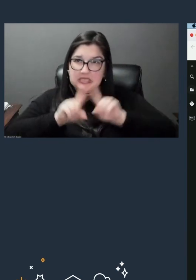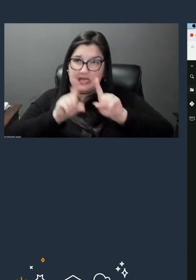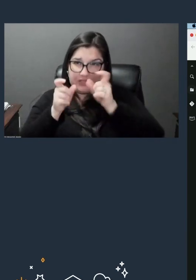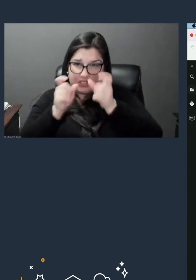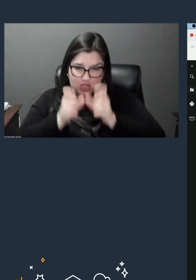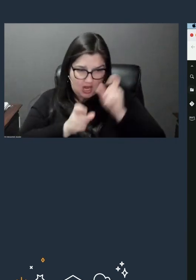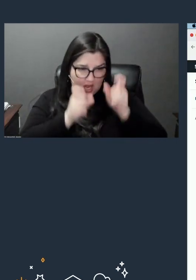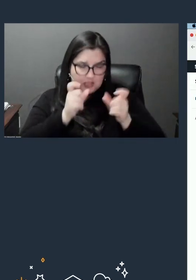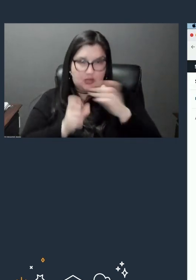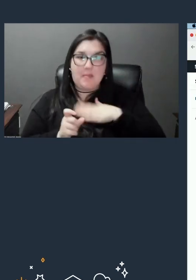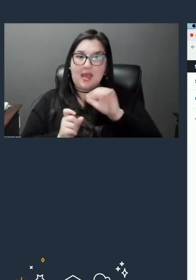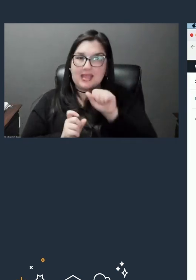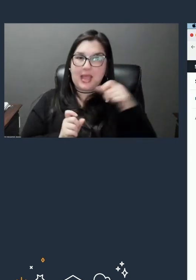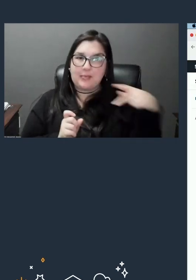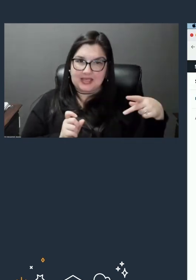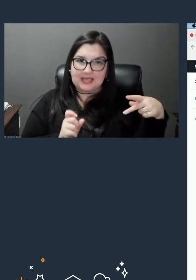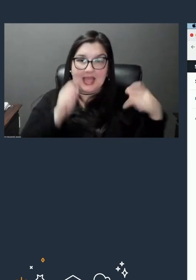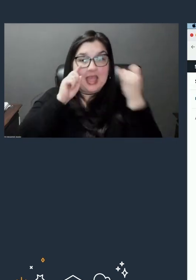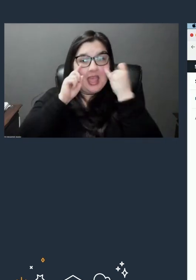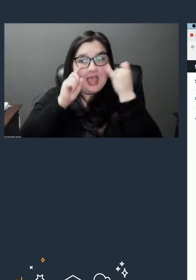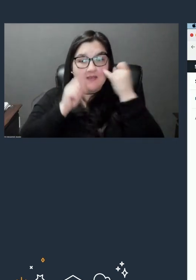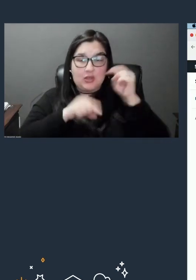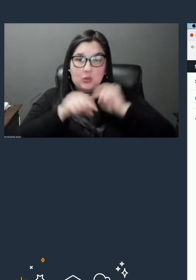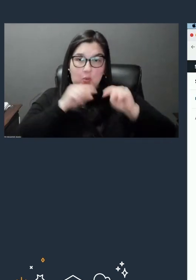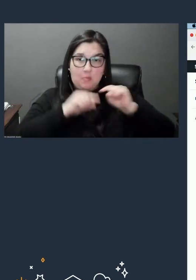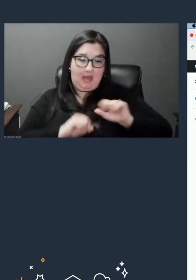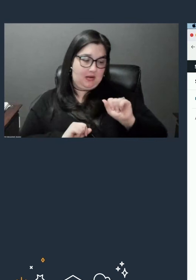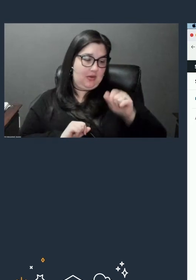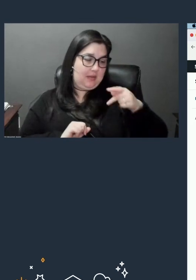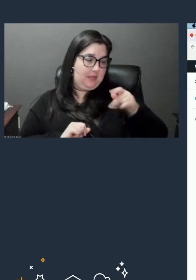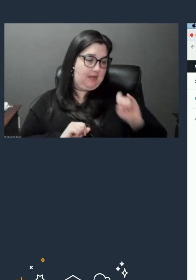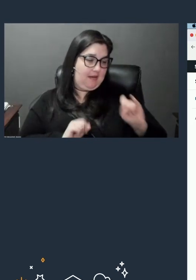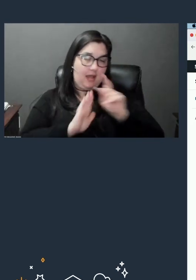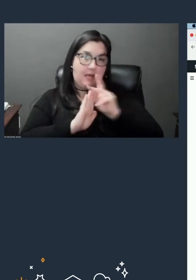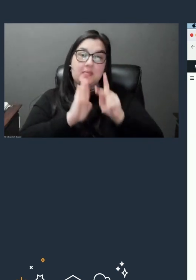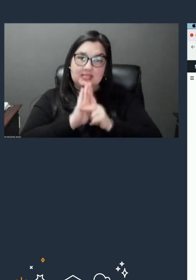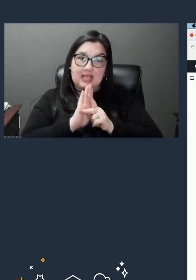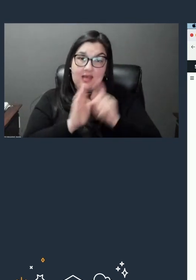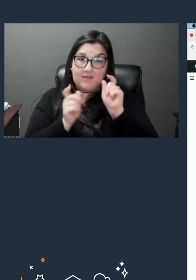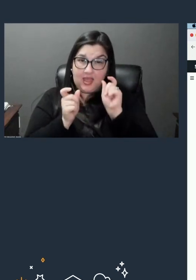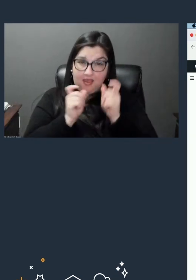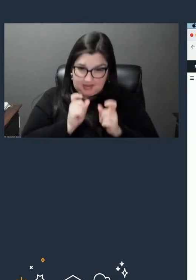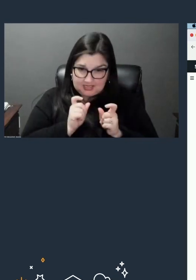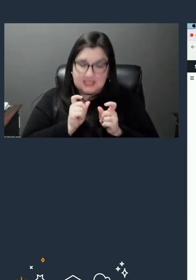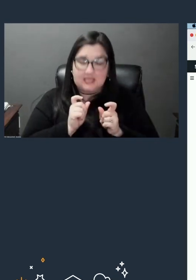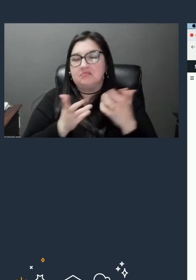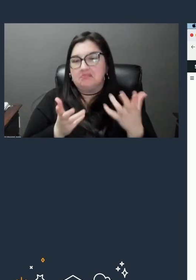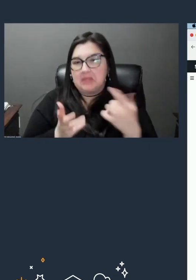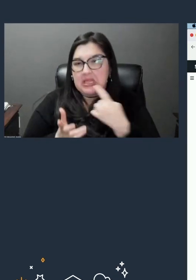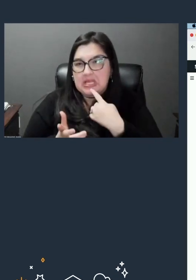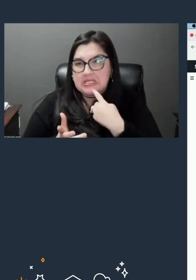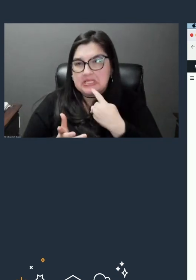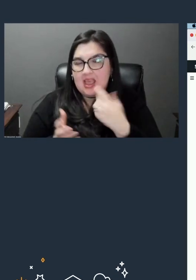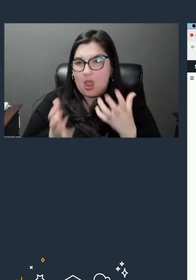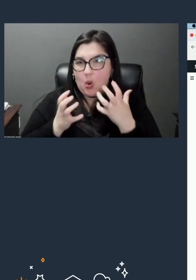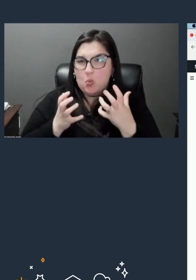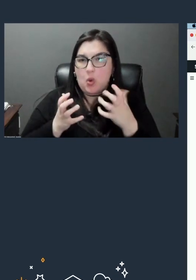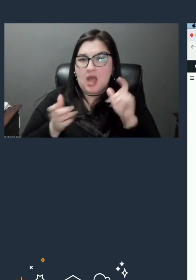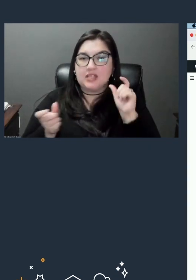So if I go back to my API policy and I edited, so let's say I want to change from anonymized data